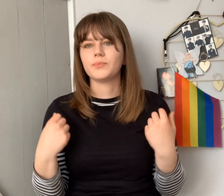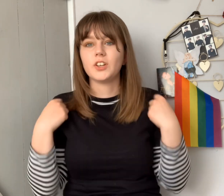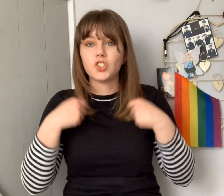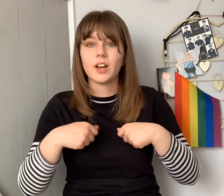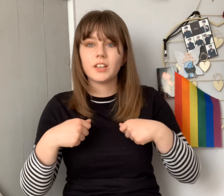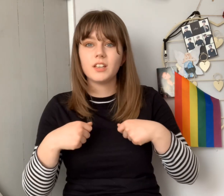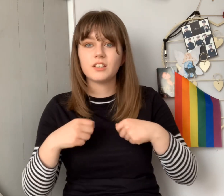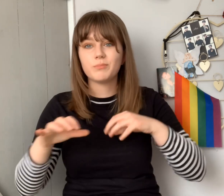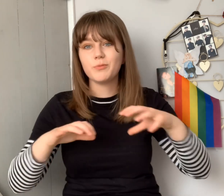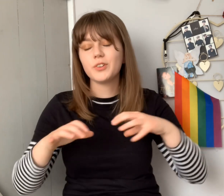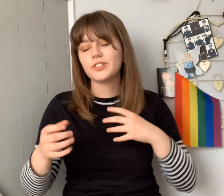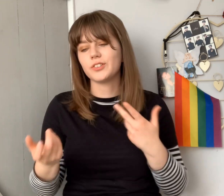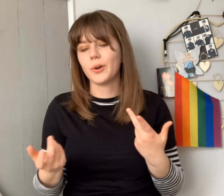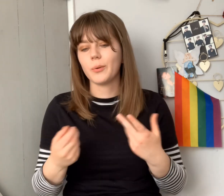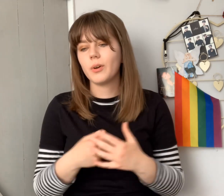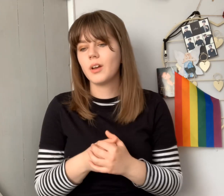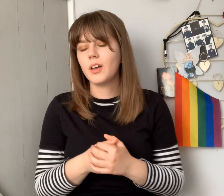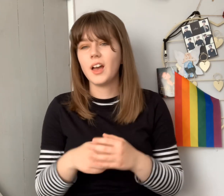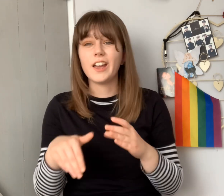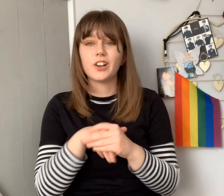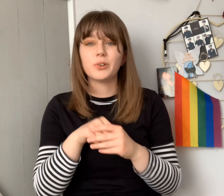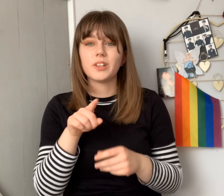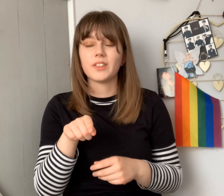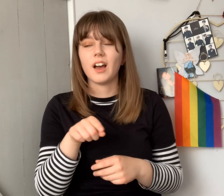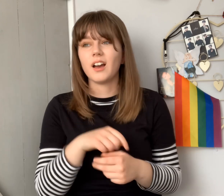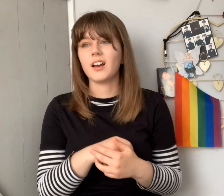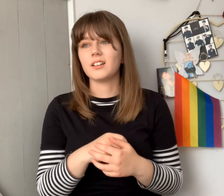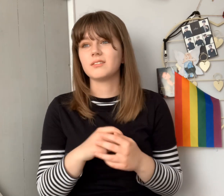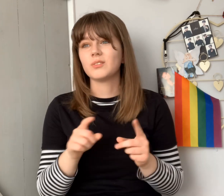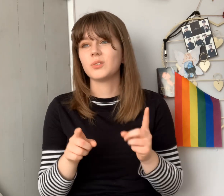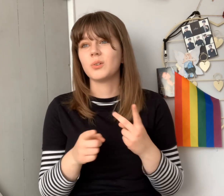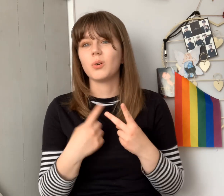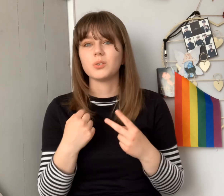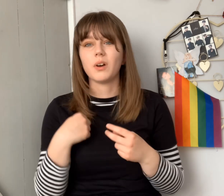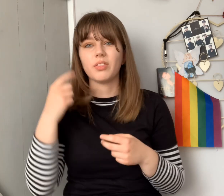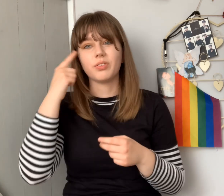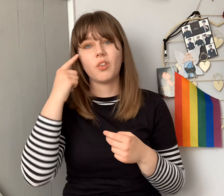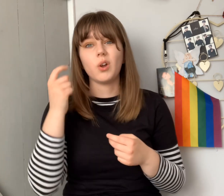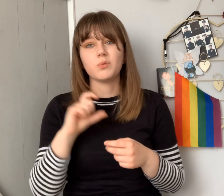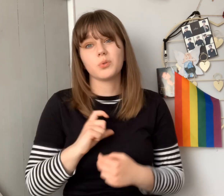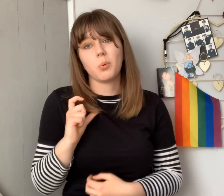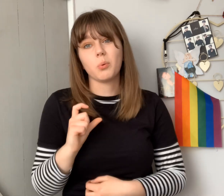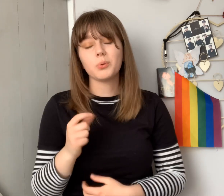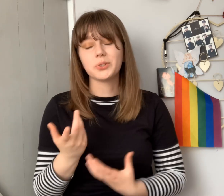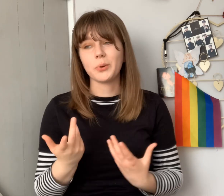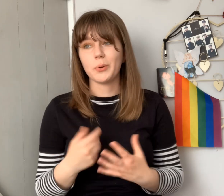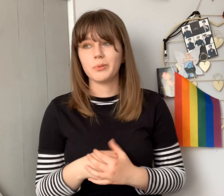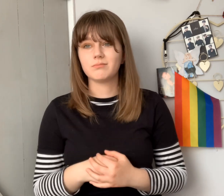The jacket movement I included that because I also thought it was cool so